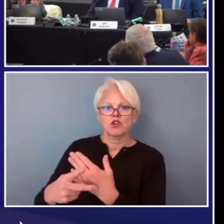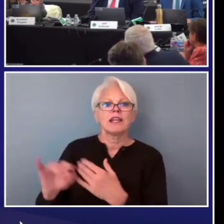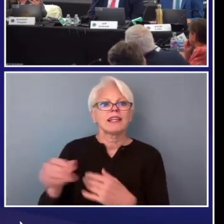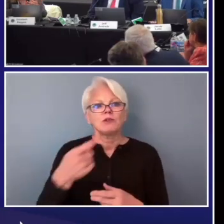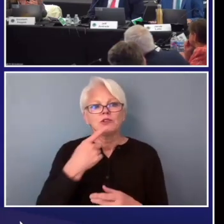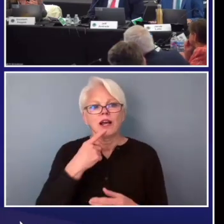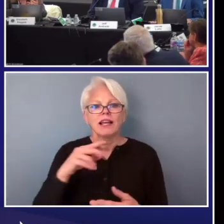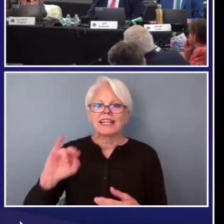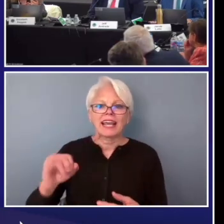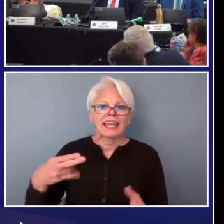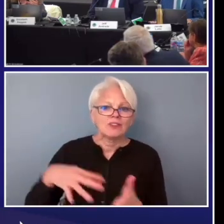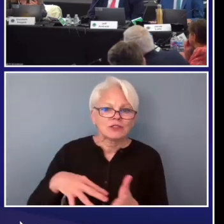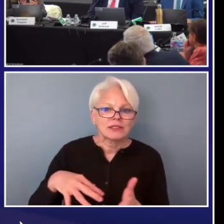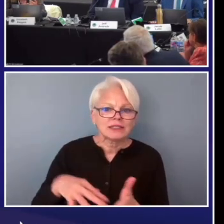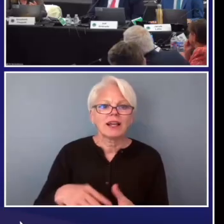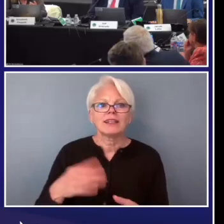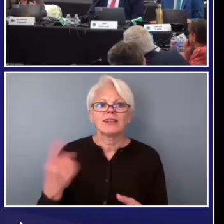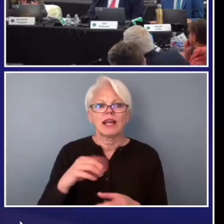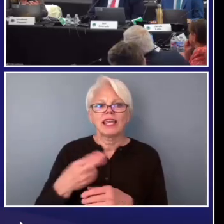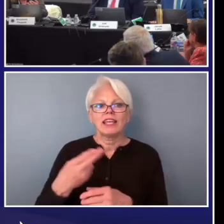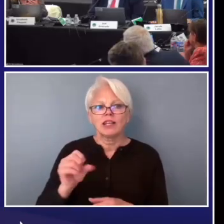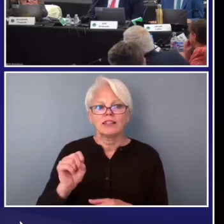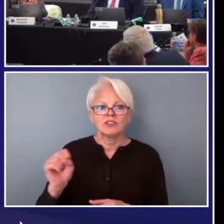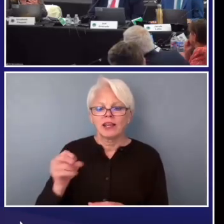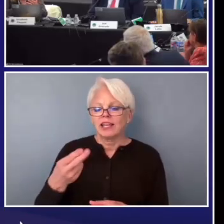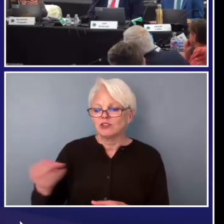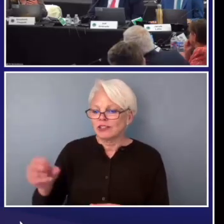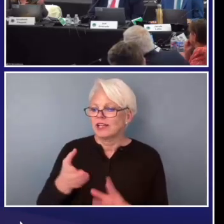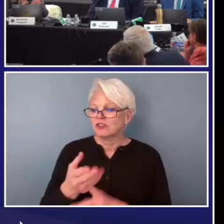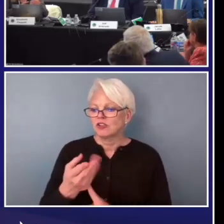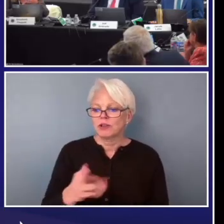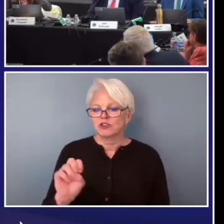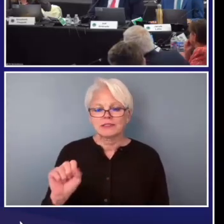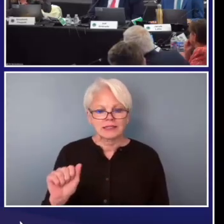something at HHS through HERSA. Um, those are the for our, like our,